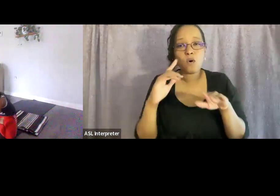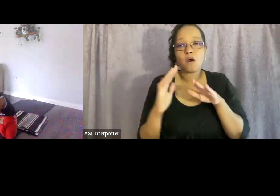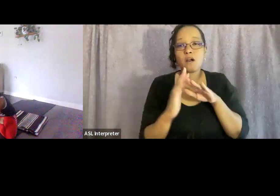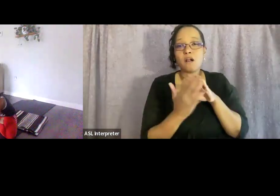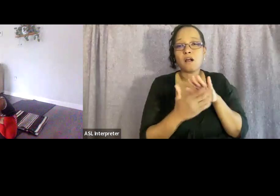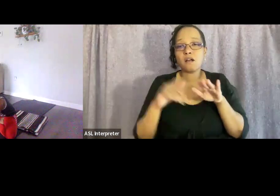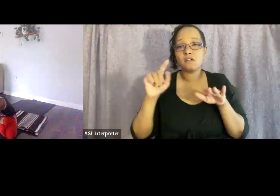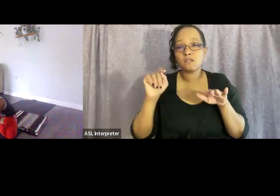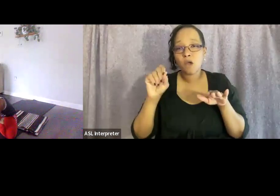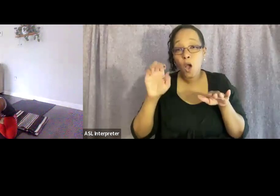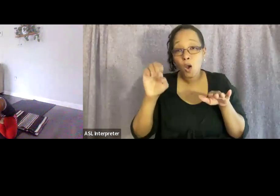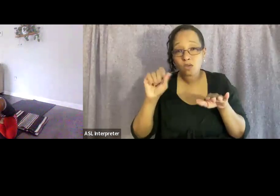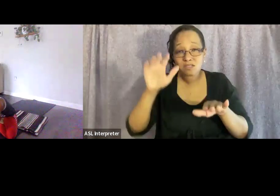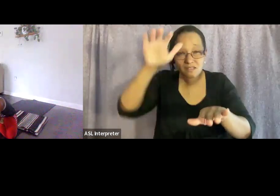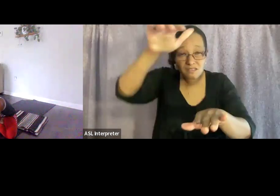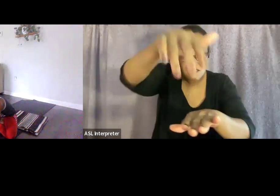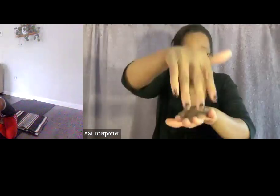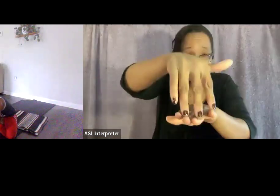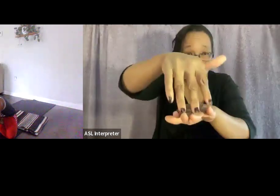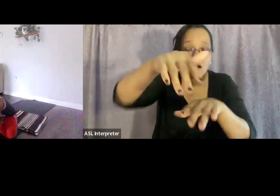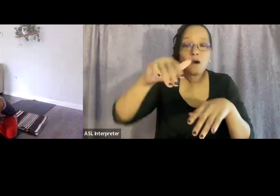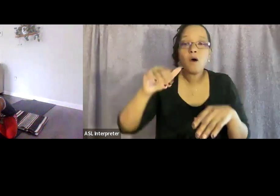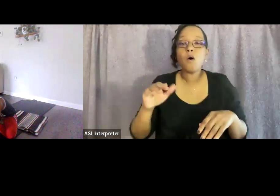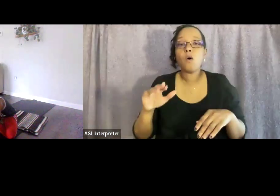You can rest your forehead on the earth or on a pillow.